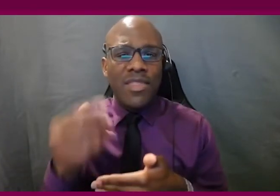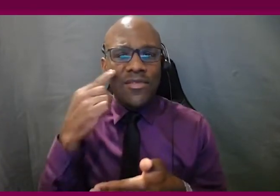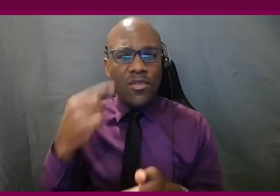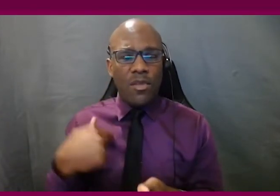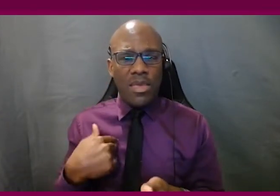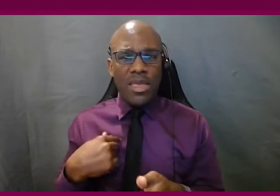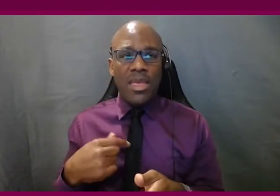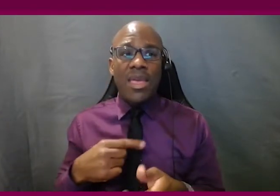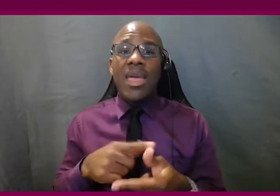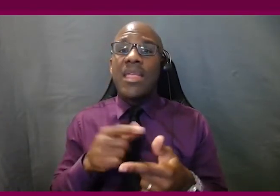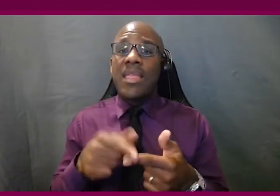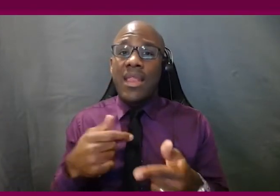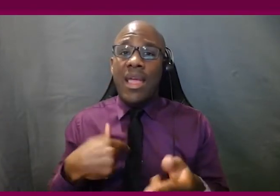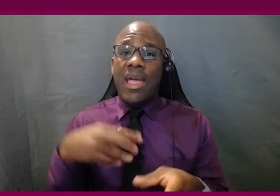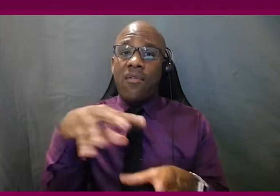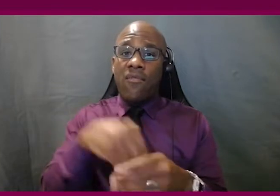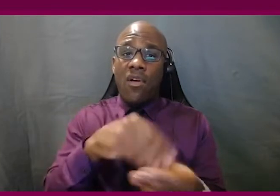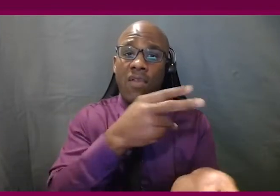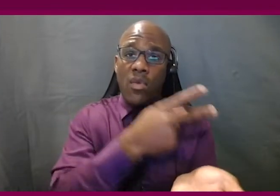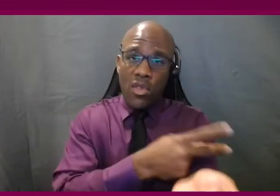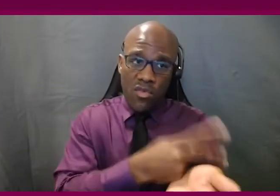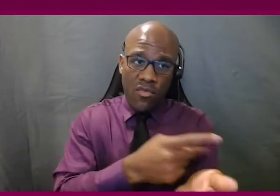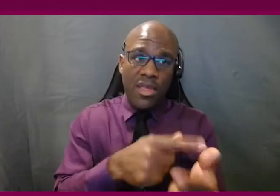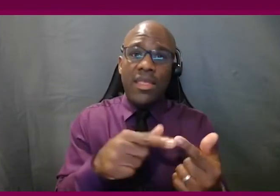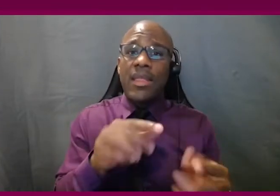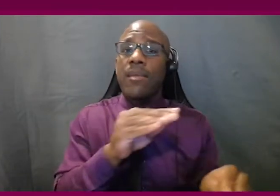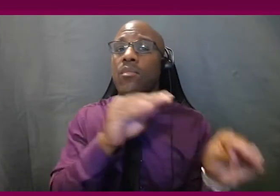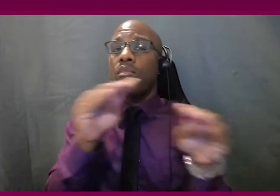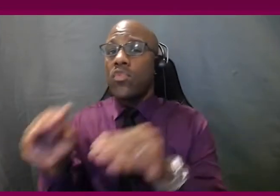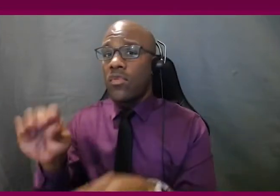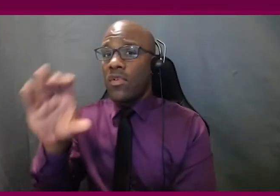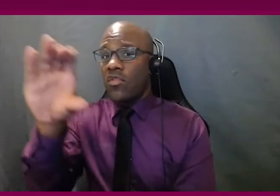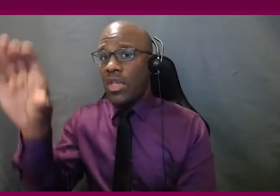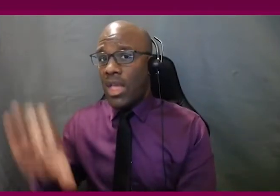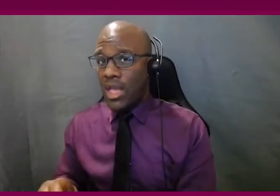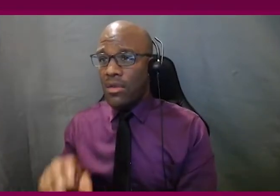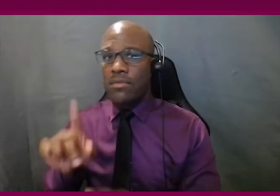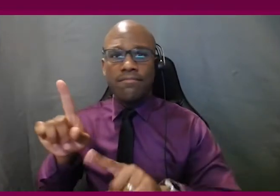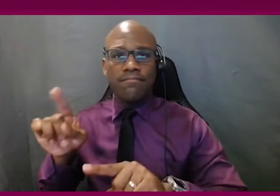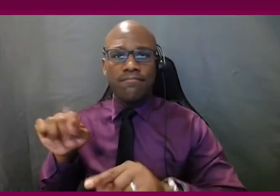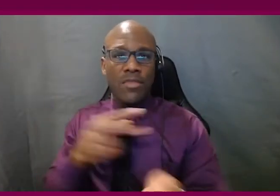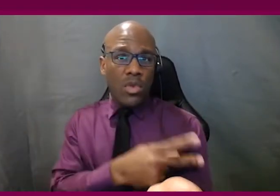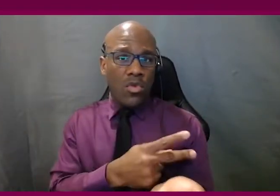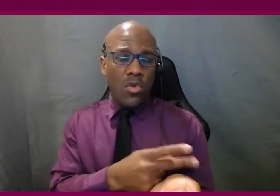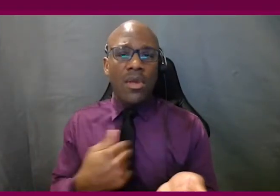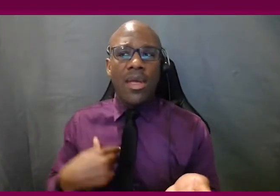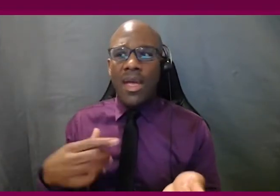that I found this really thriving disability community here in the city and realized that